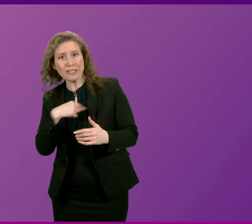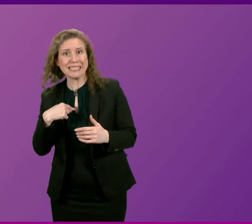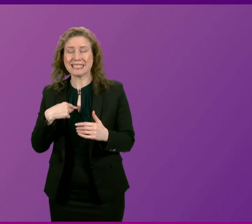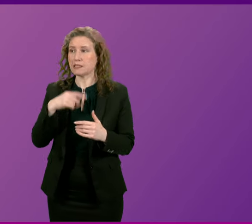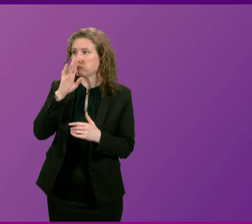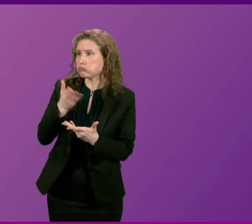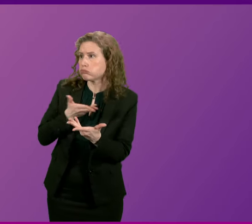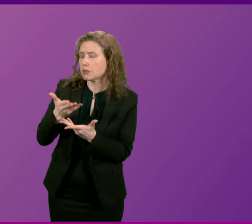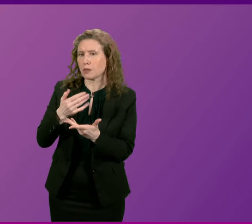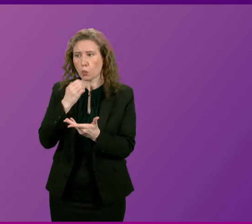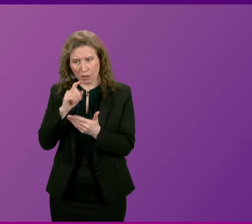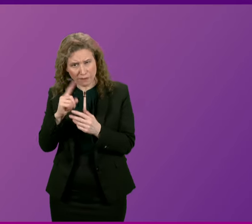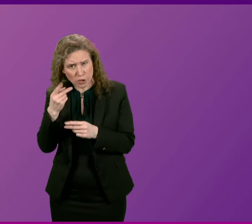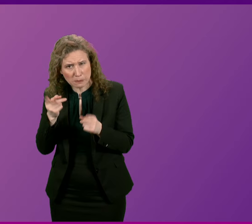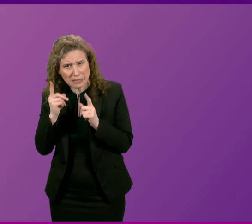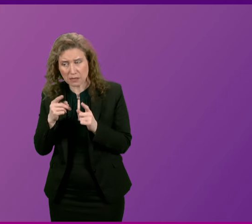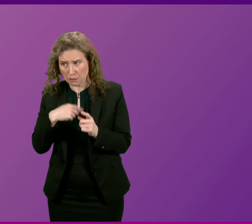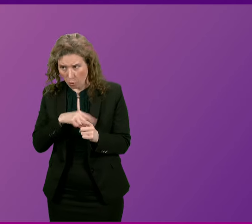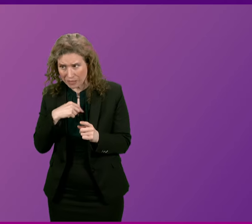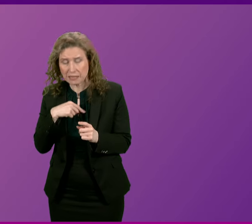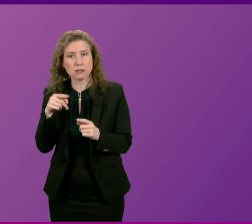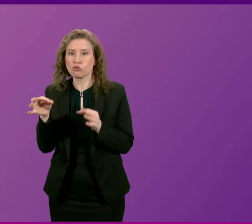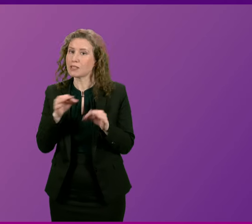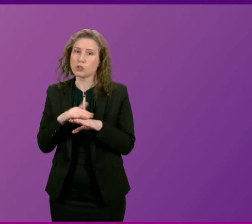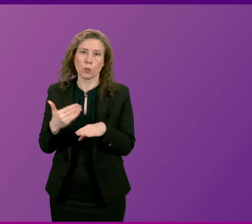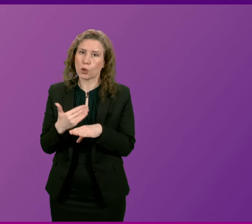will the First Minister be honest? The strategy is not working and drug death